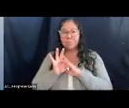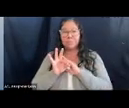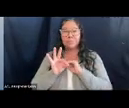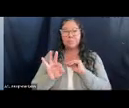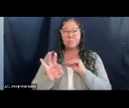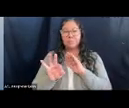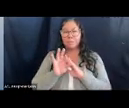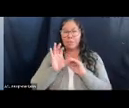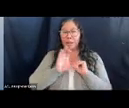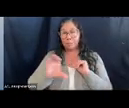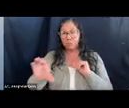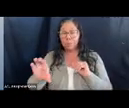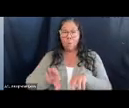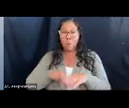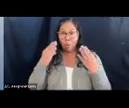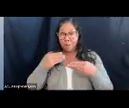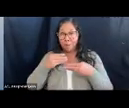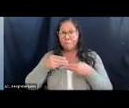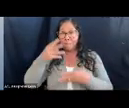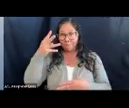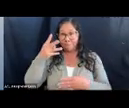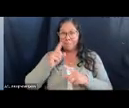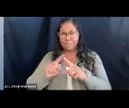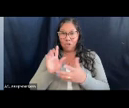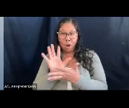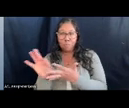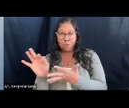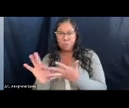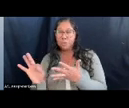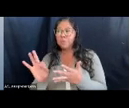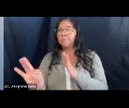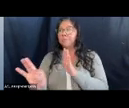This opens up a menu where you select the translation button.